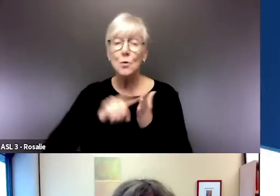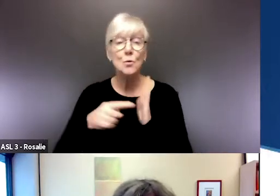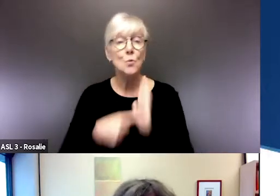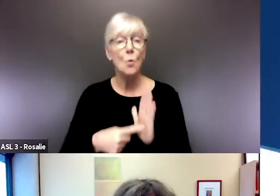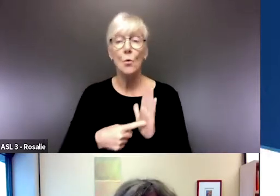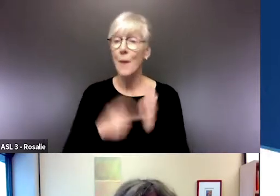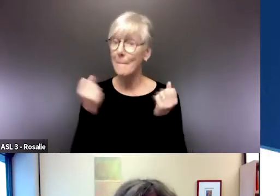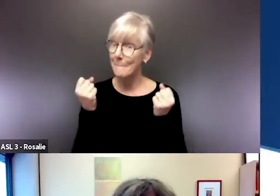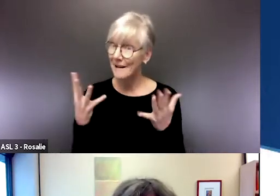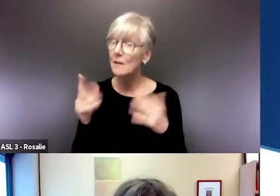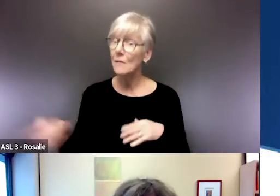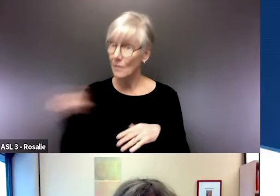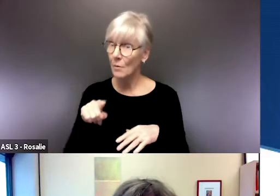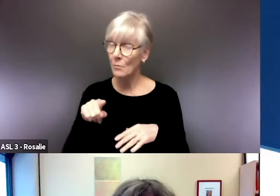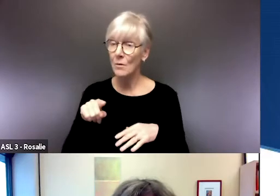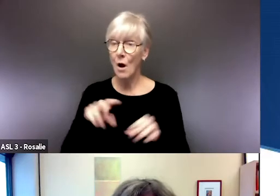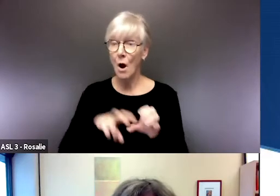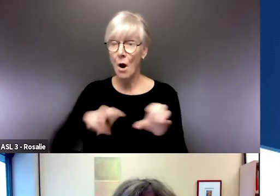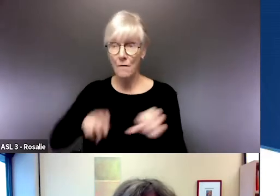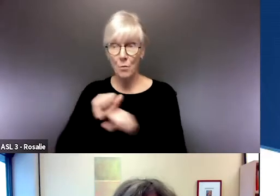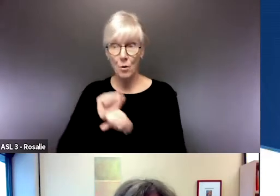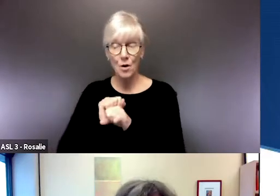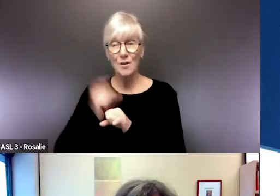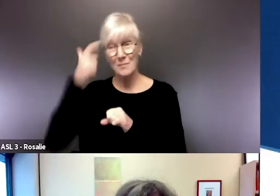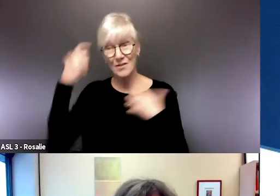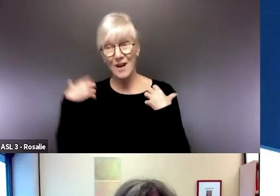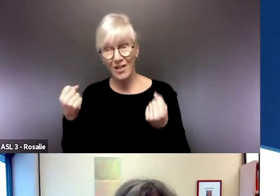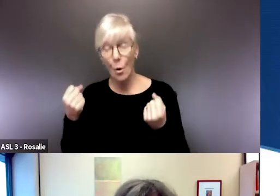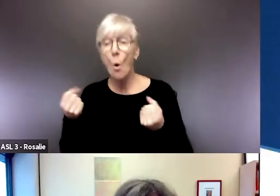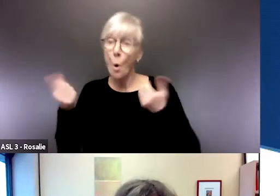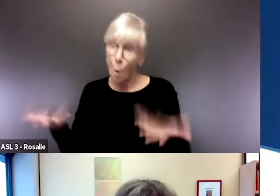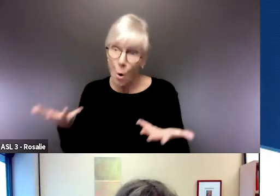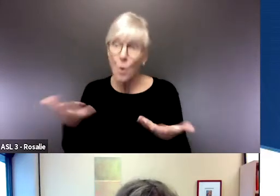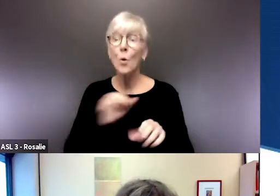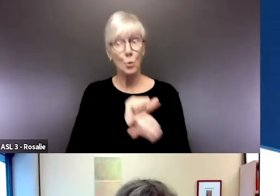absent due to mental health problems are absent due to work related problems.